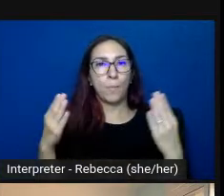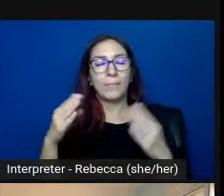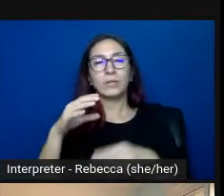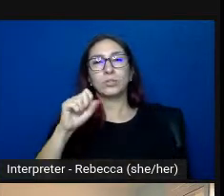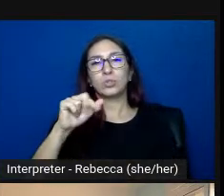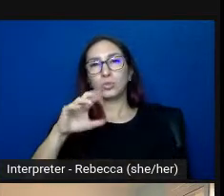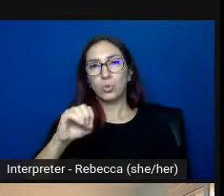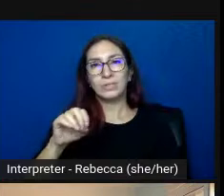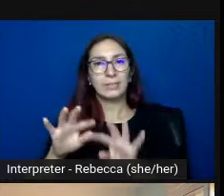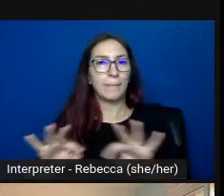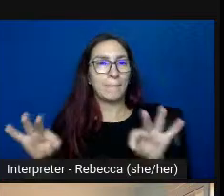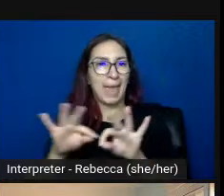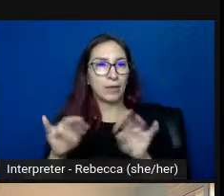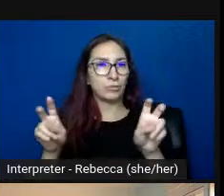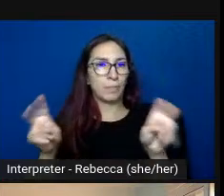from